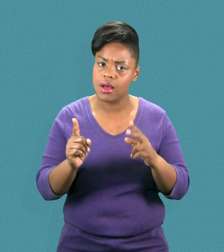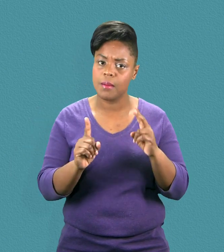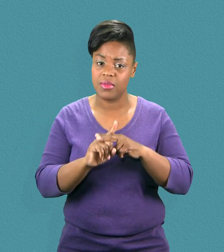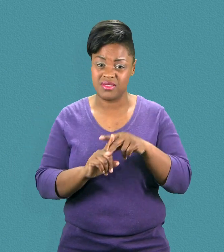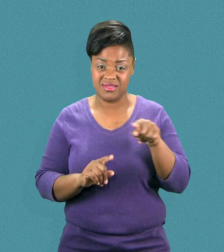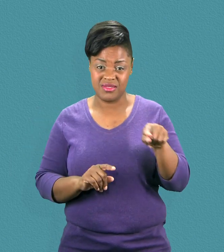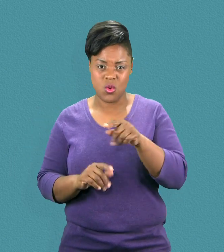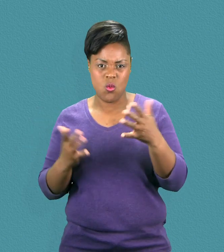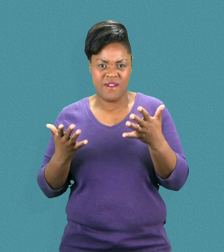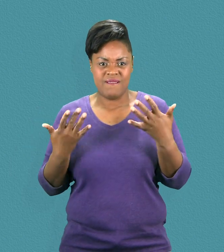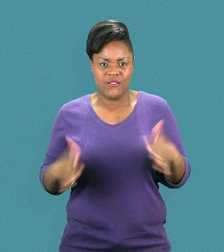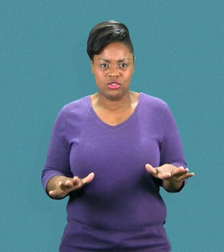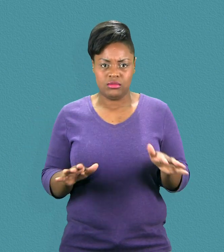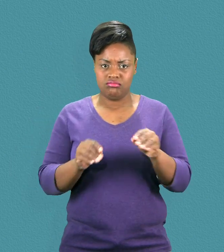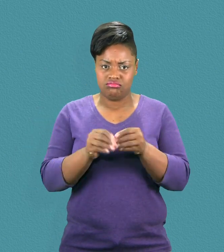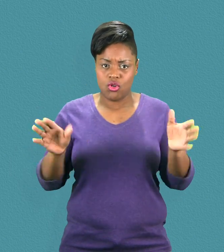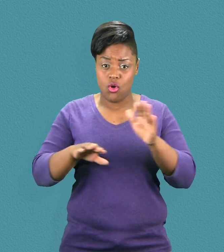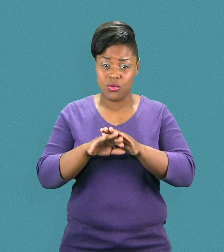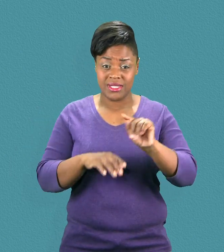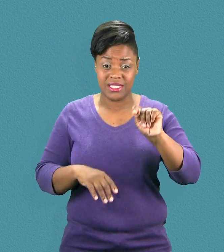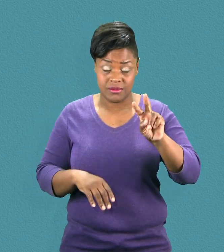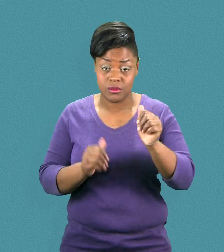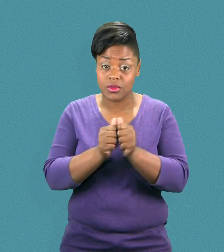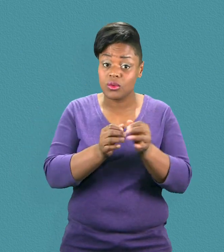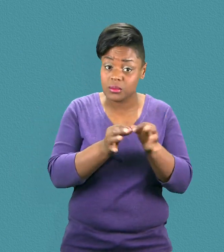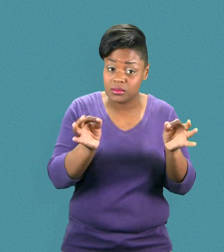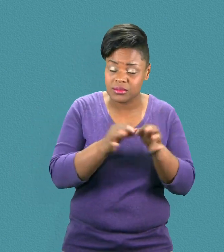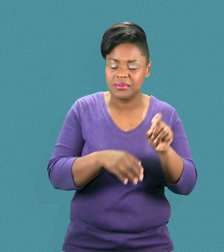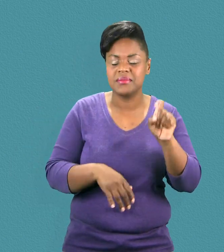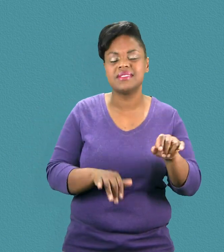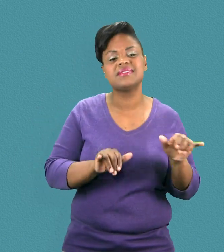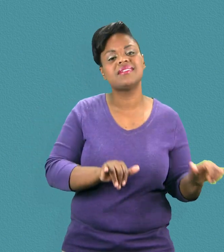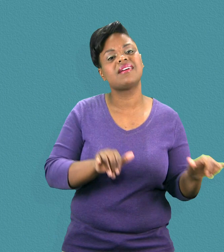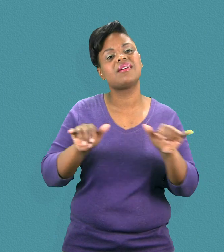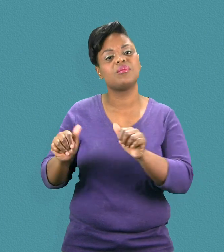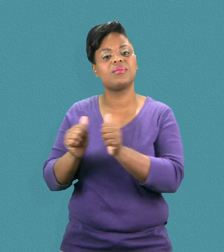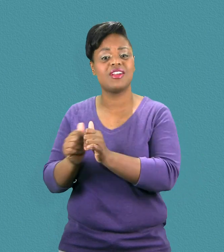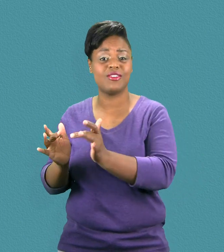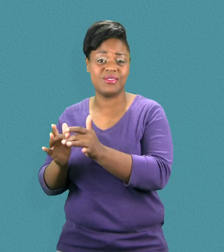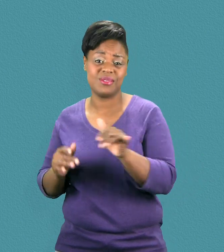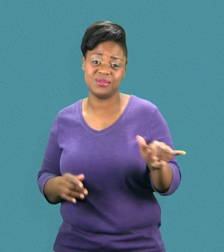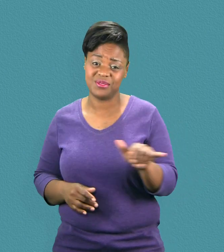These programs ONLY must be captioned if they were first shown on television with captions